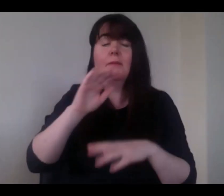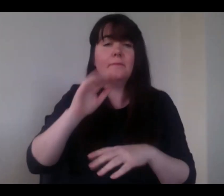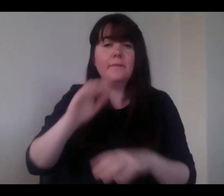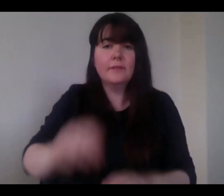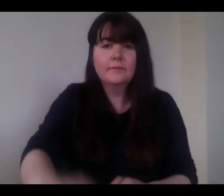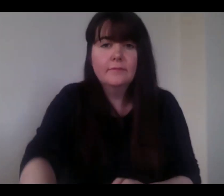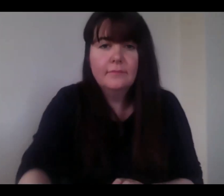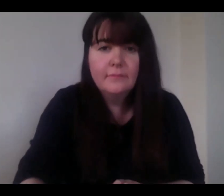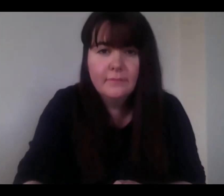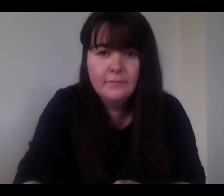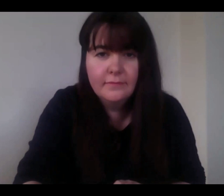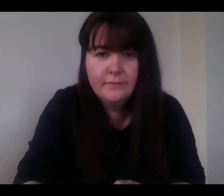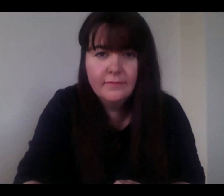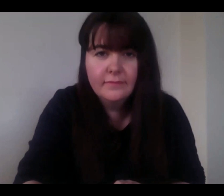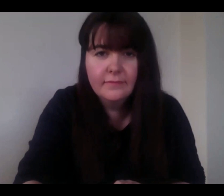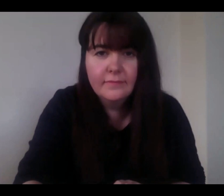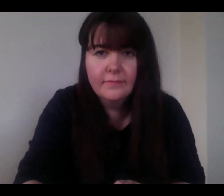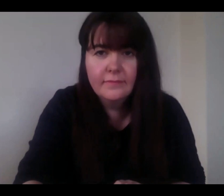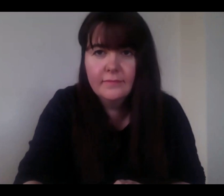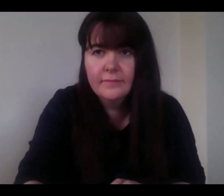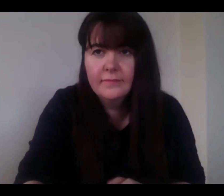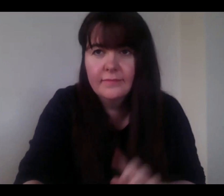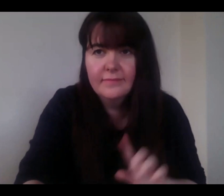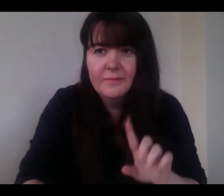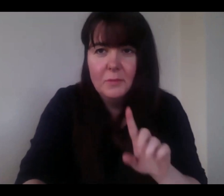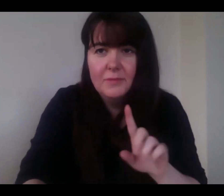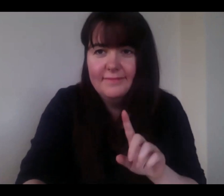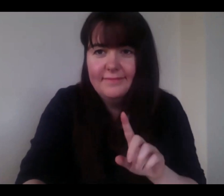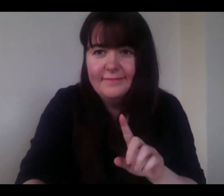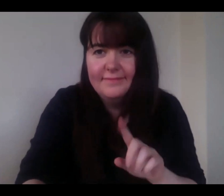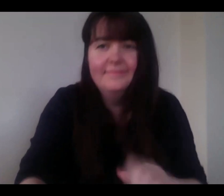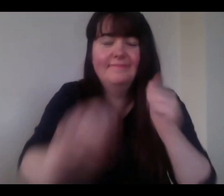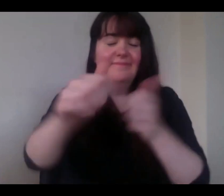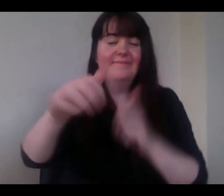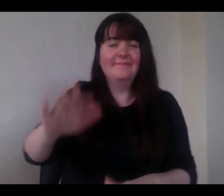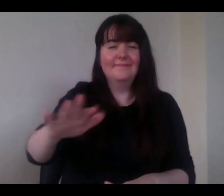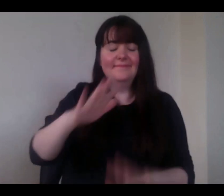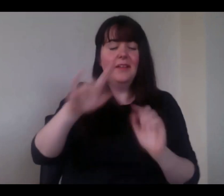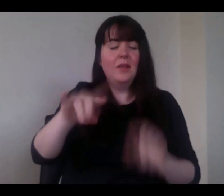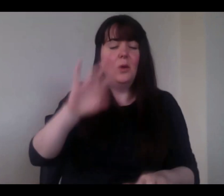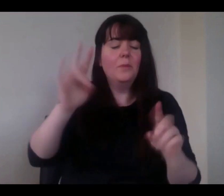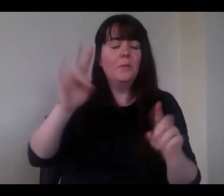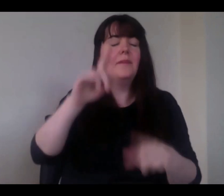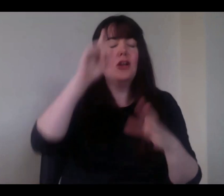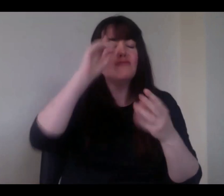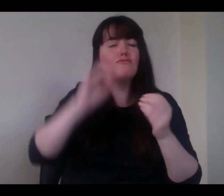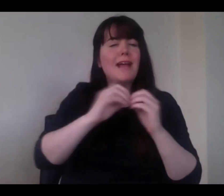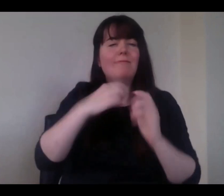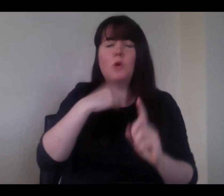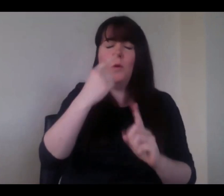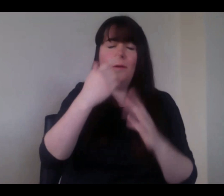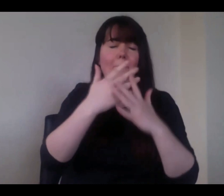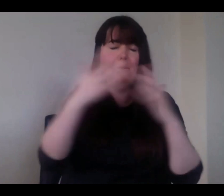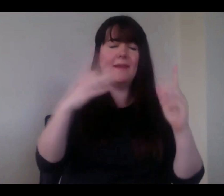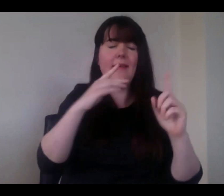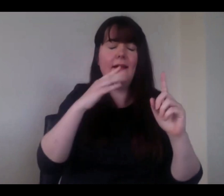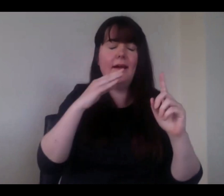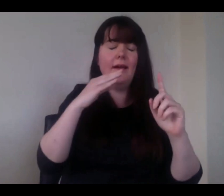So, for us, the creative team, am I on the right, yes. For us, the our creative team the